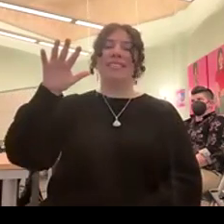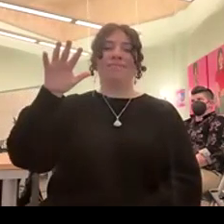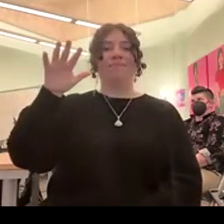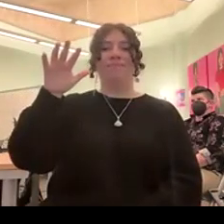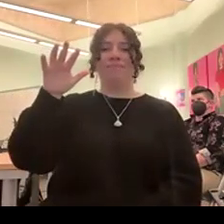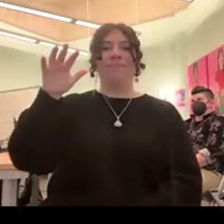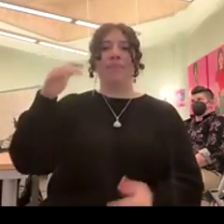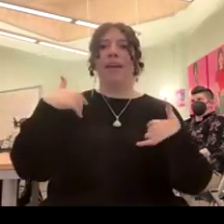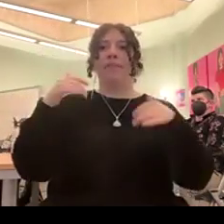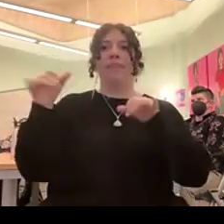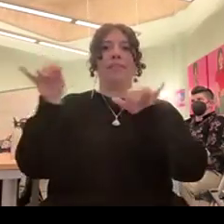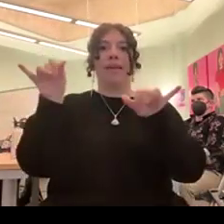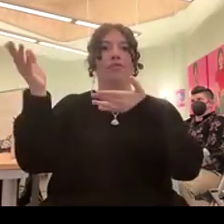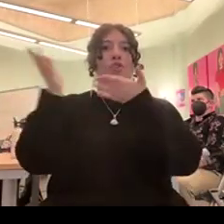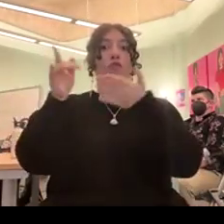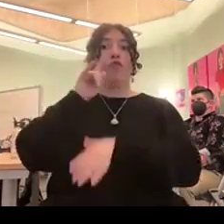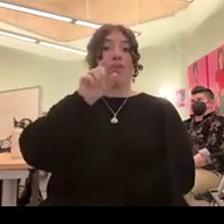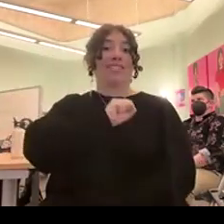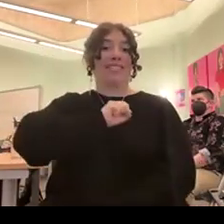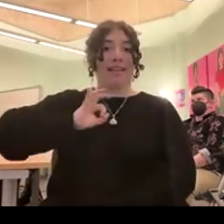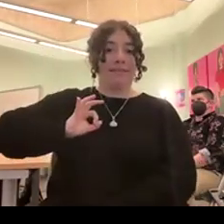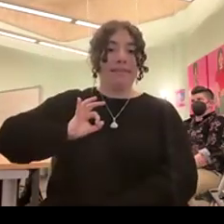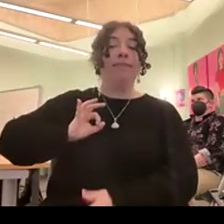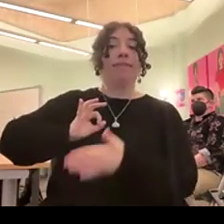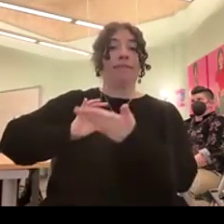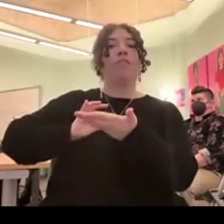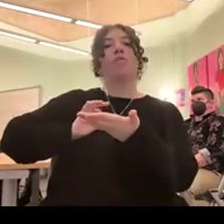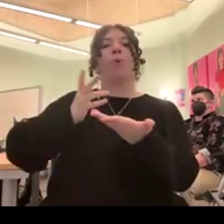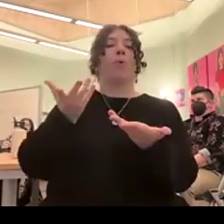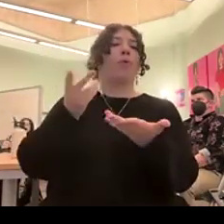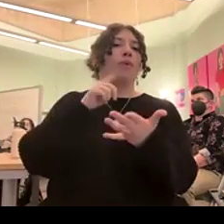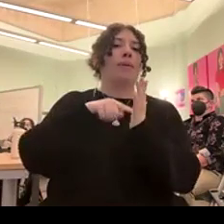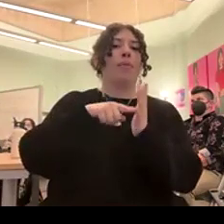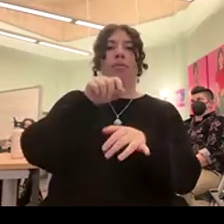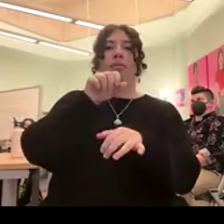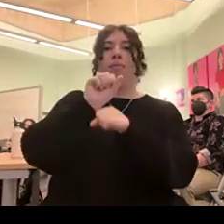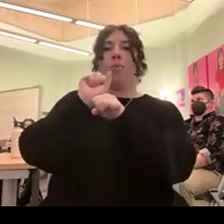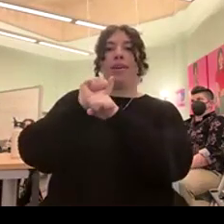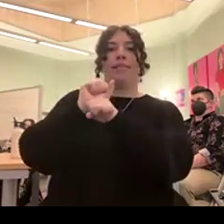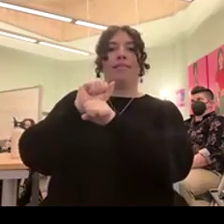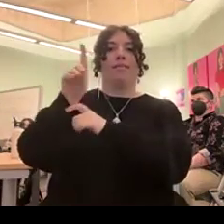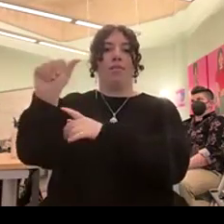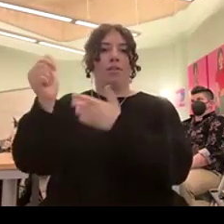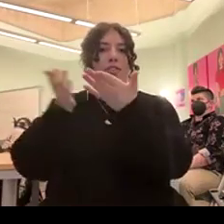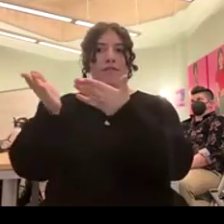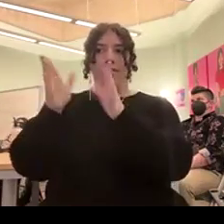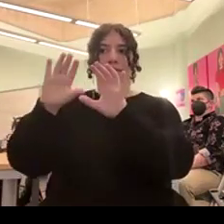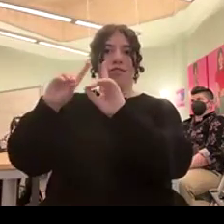higher education institutions also had the same service for staff, usually. So like an Employee